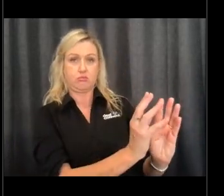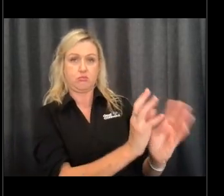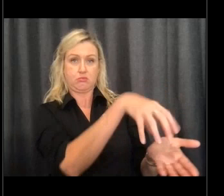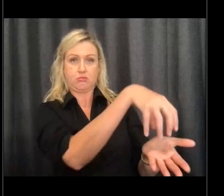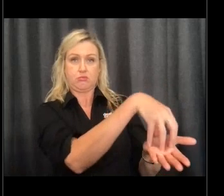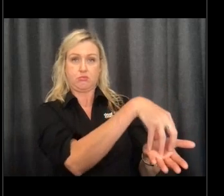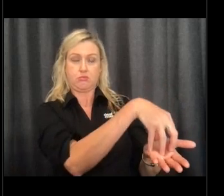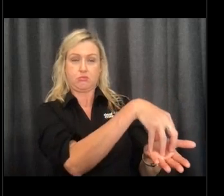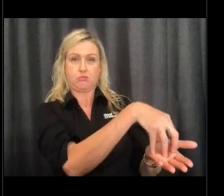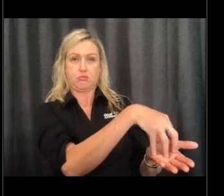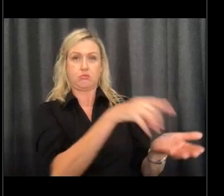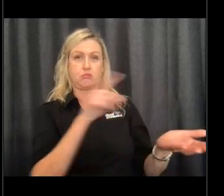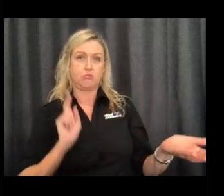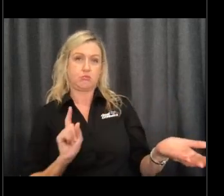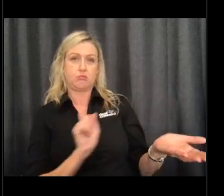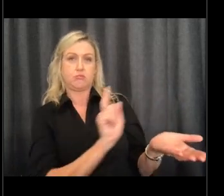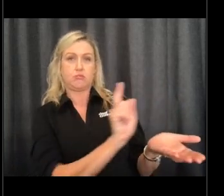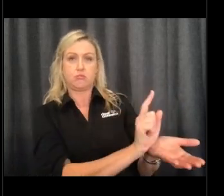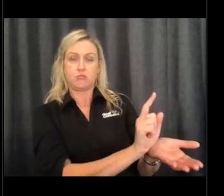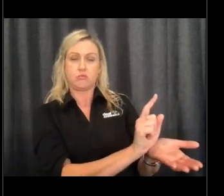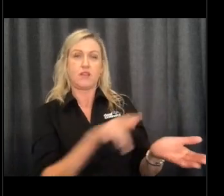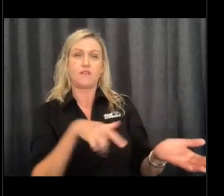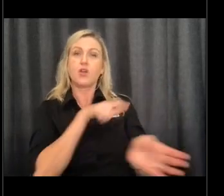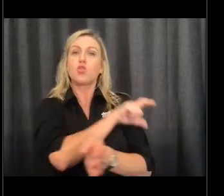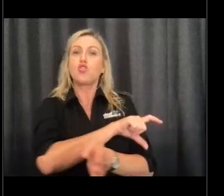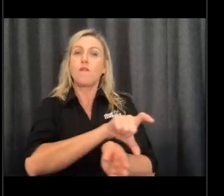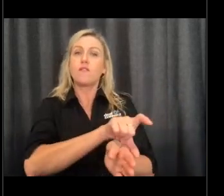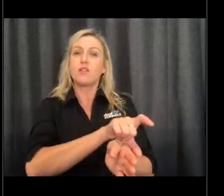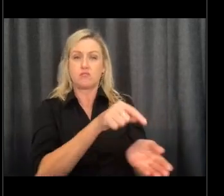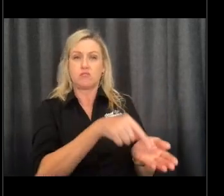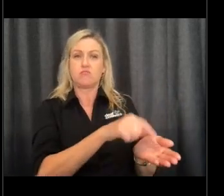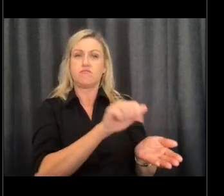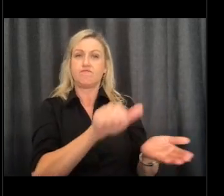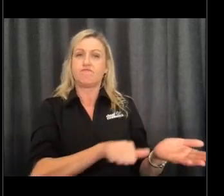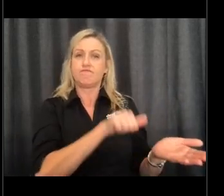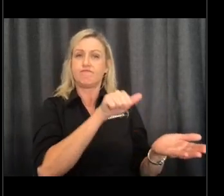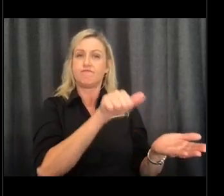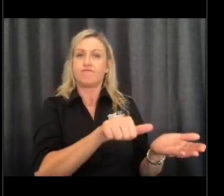So you've got a bit of confidence walking in there to a disaster recovery centre that